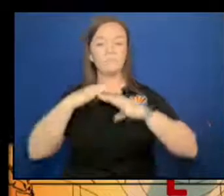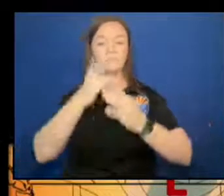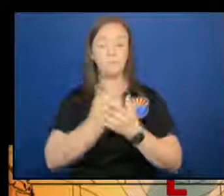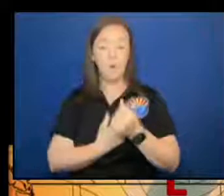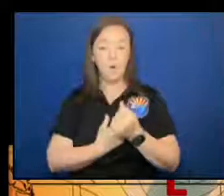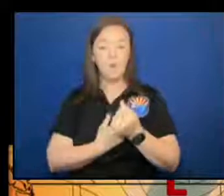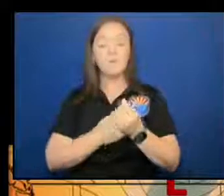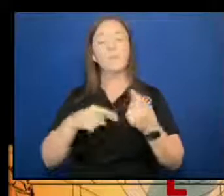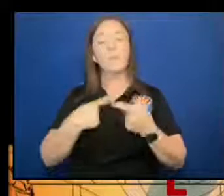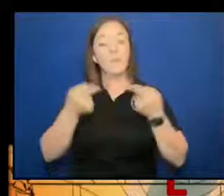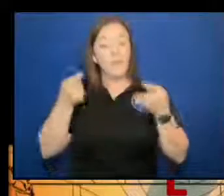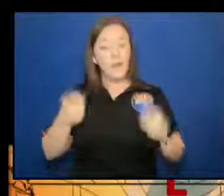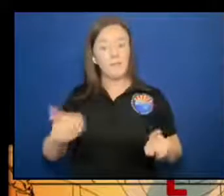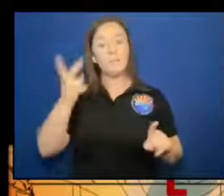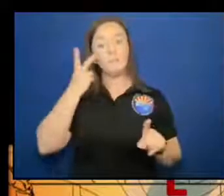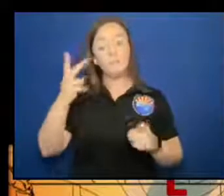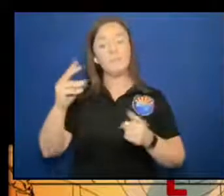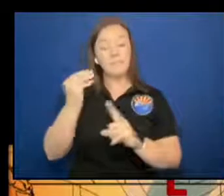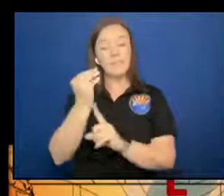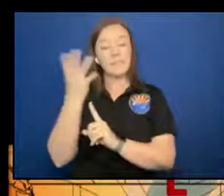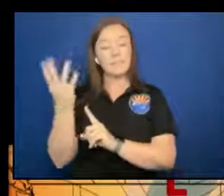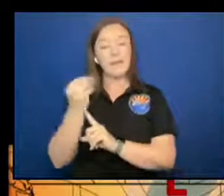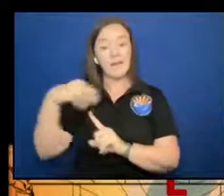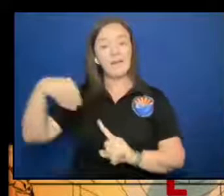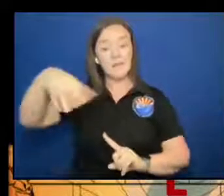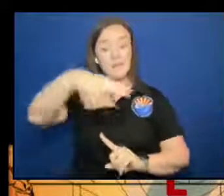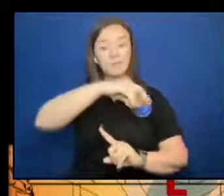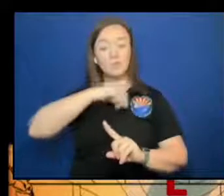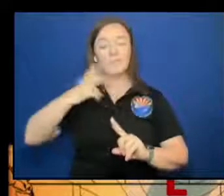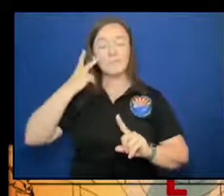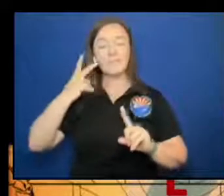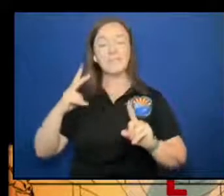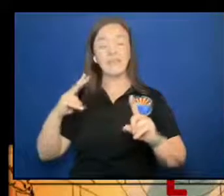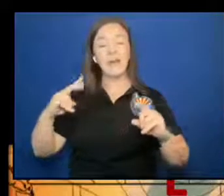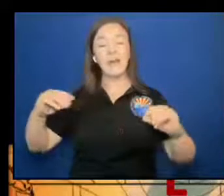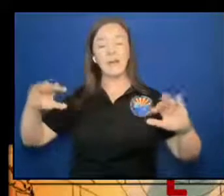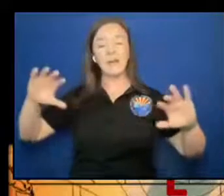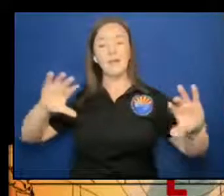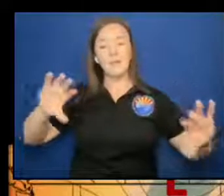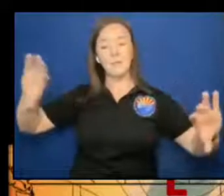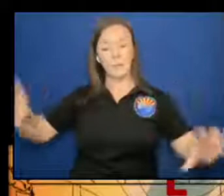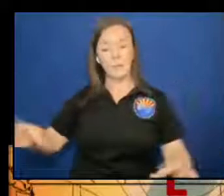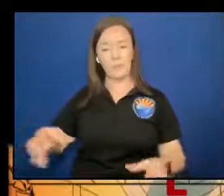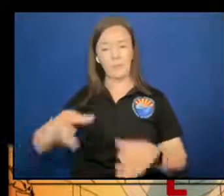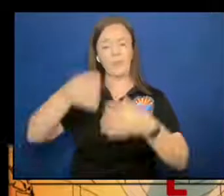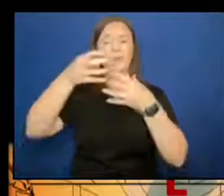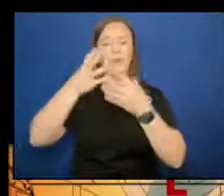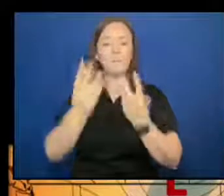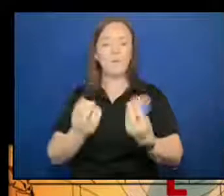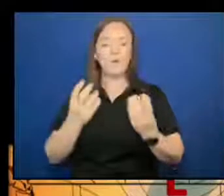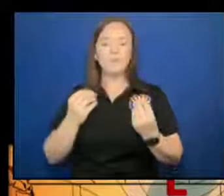ON THE SOUTH, SOUTHWEST AREA INCIDENT MANAGEMENT TEAM 5, MARCUS CORNWELL. WE WILL START HERE WITH LITTLE